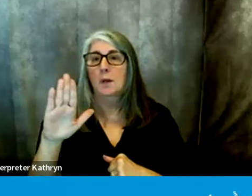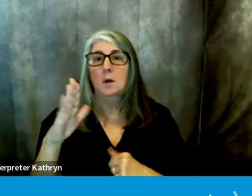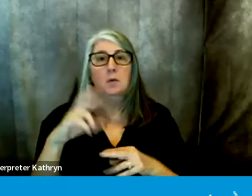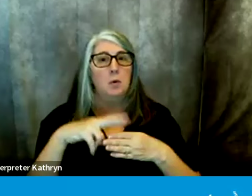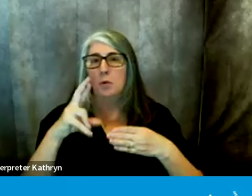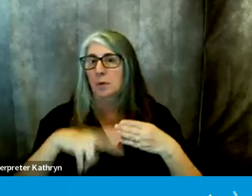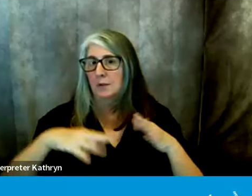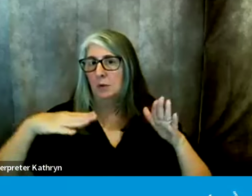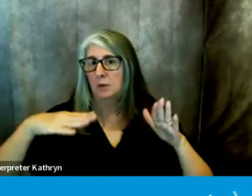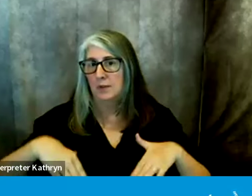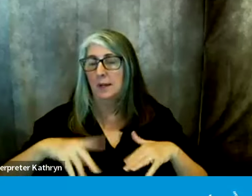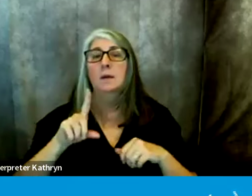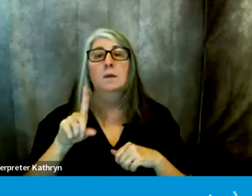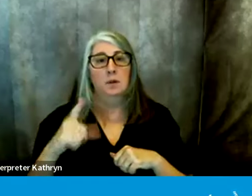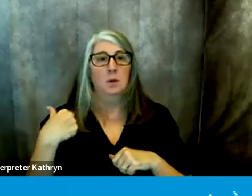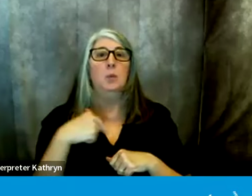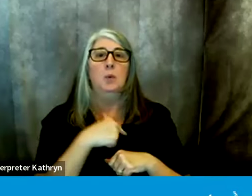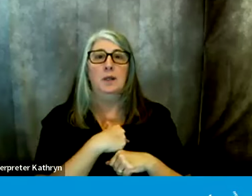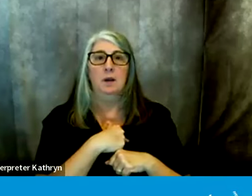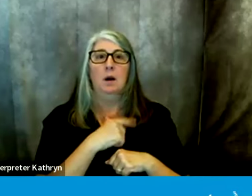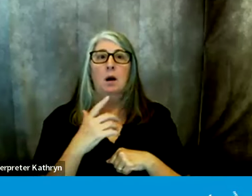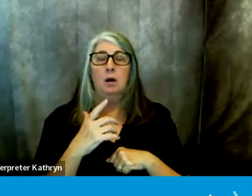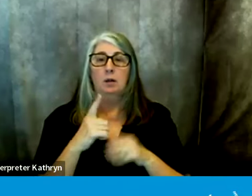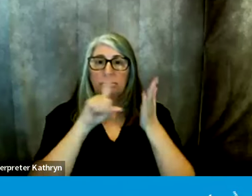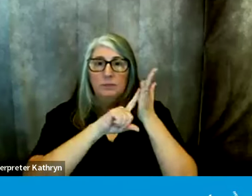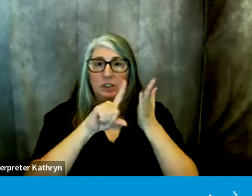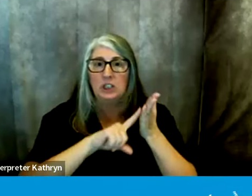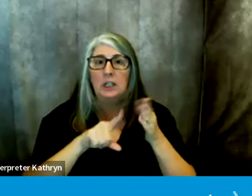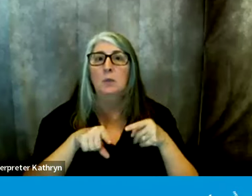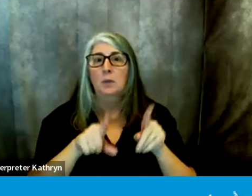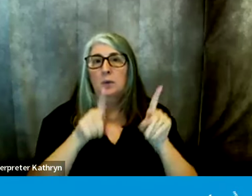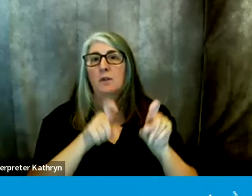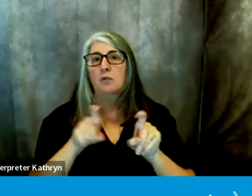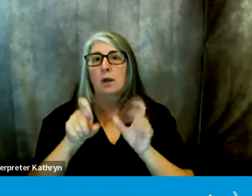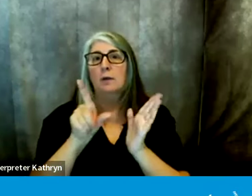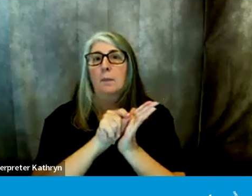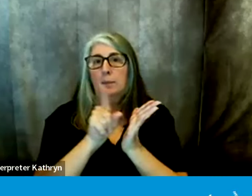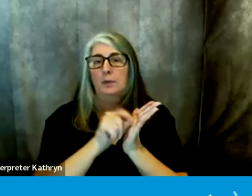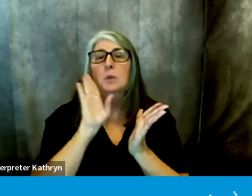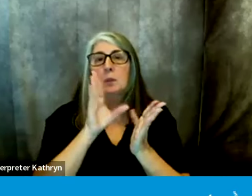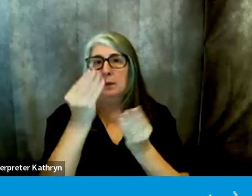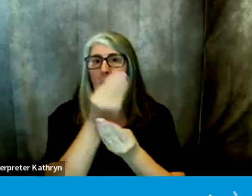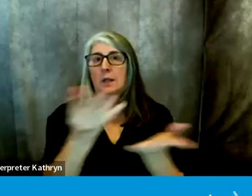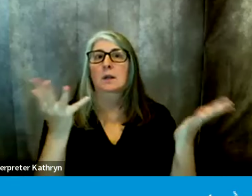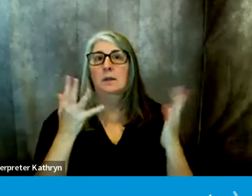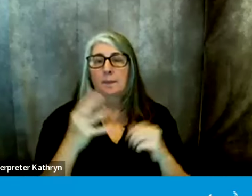but that is something that we will be reporting when we have the trial published, and we will be knowing the results of the trial